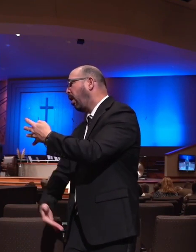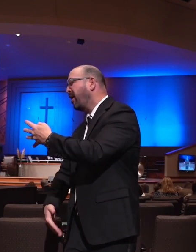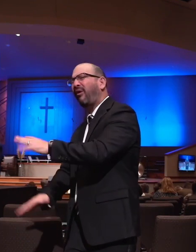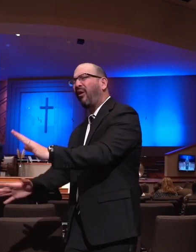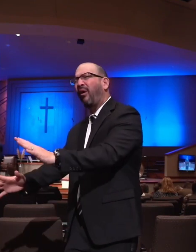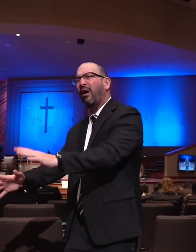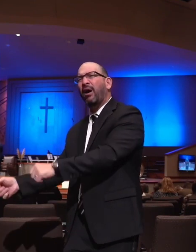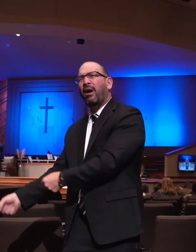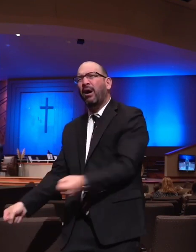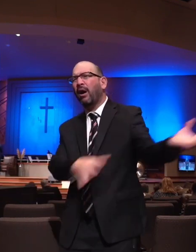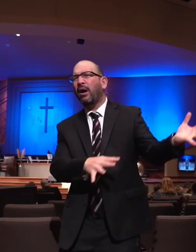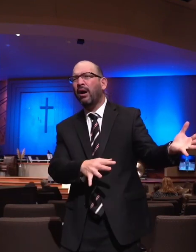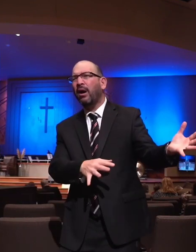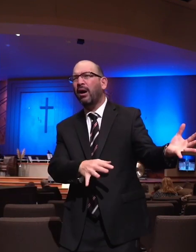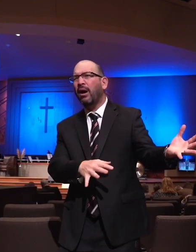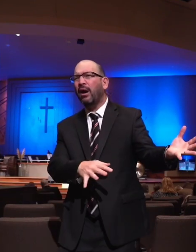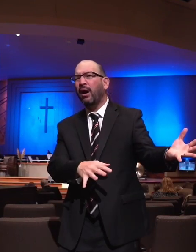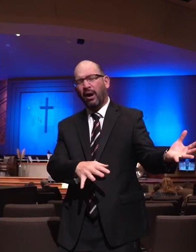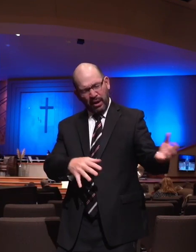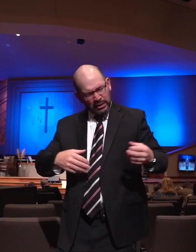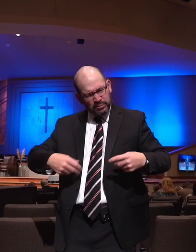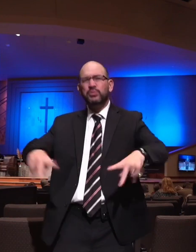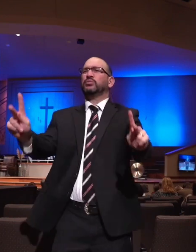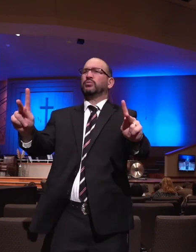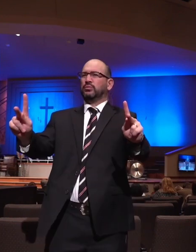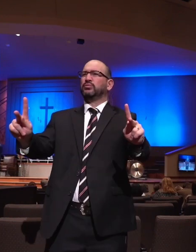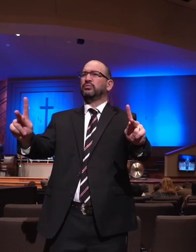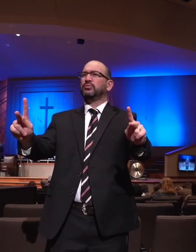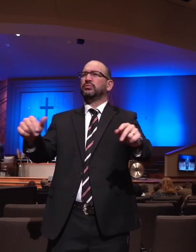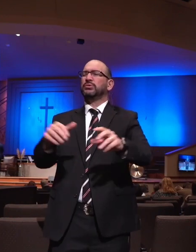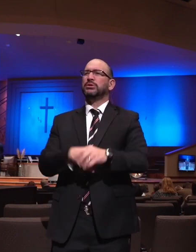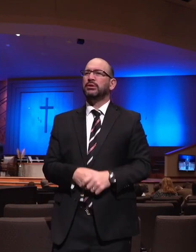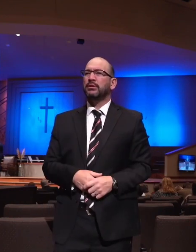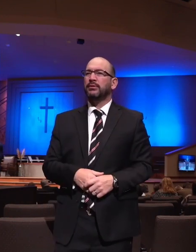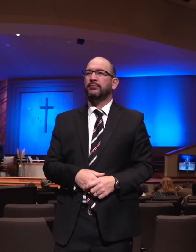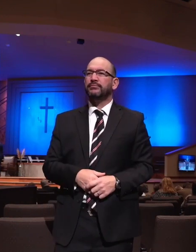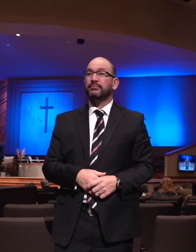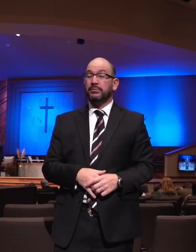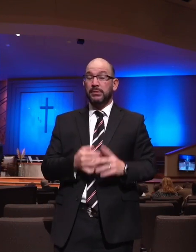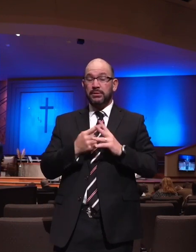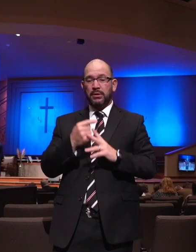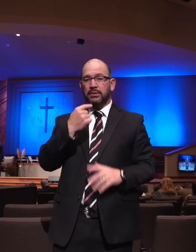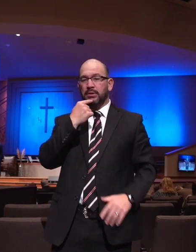and I'll tell you to start by just saying I'm going to be